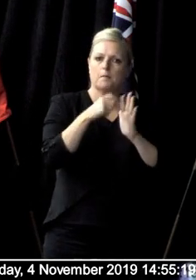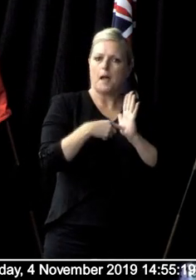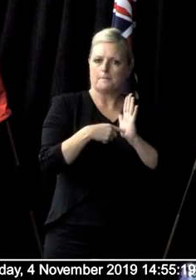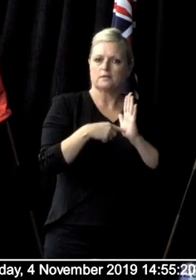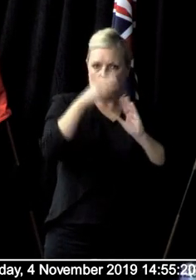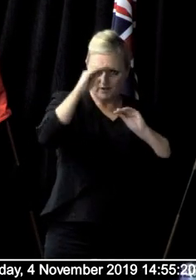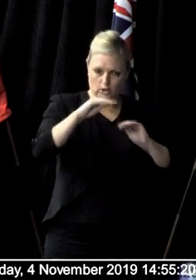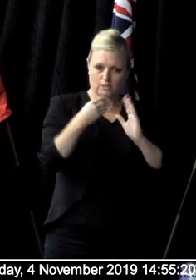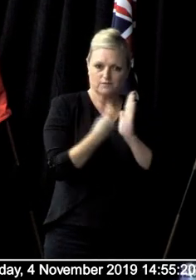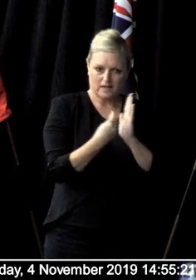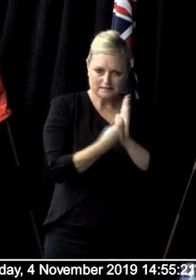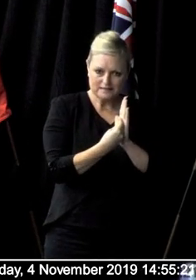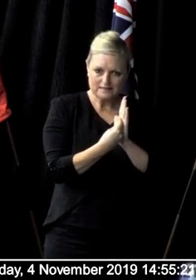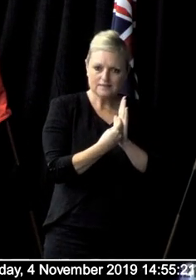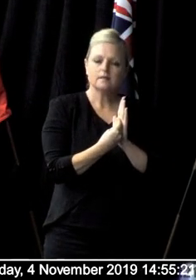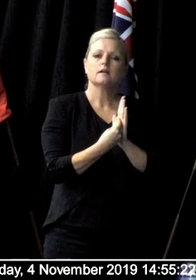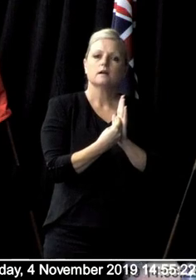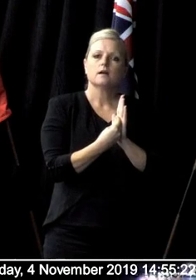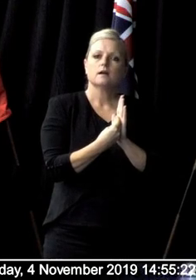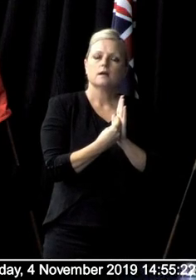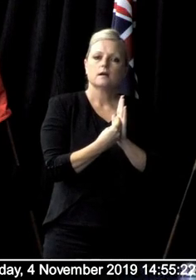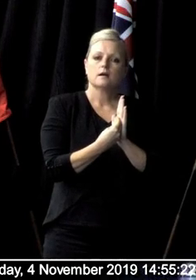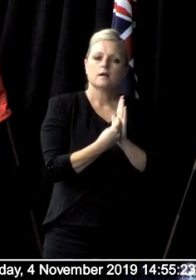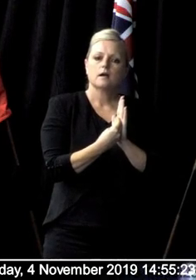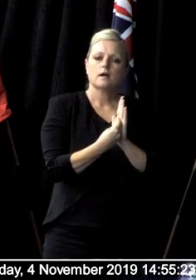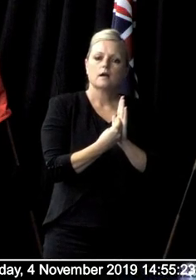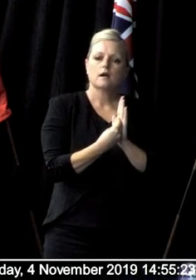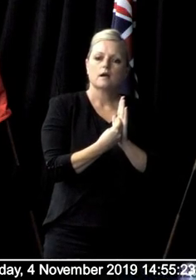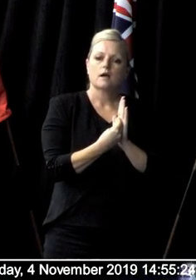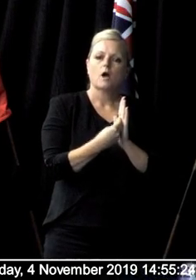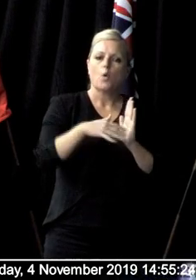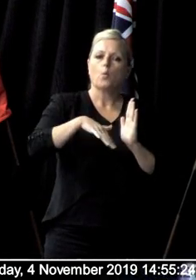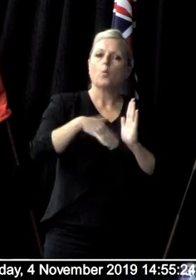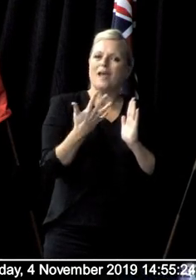and we’ve also sponsored some leadership development activities.